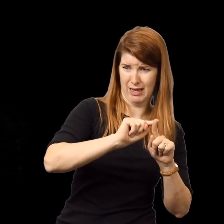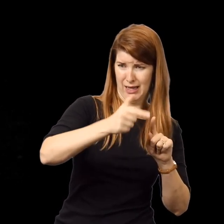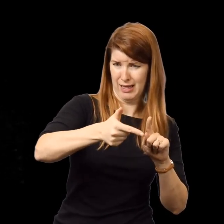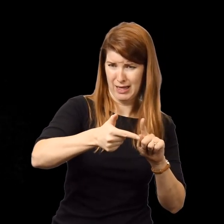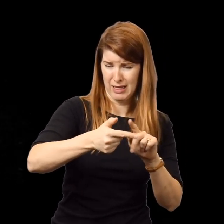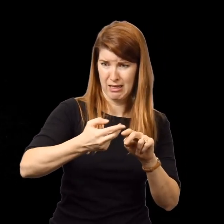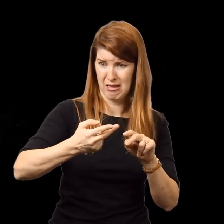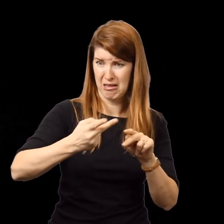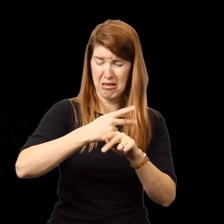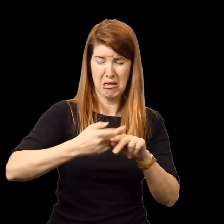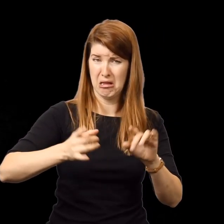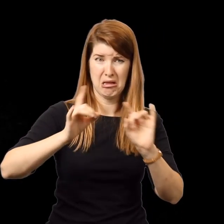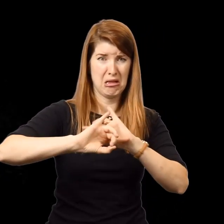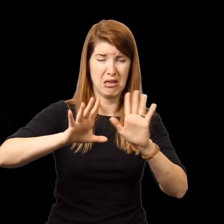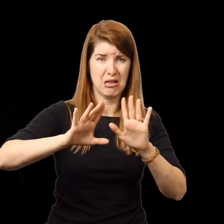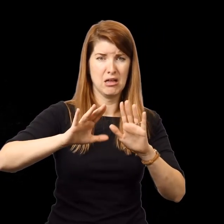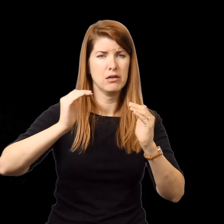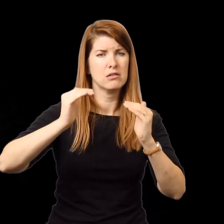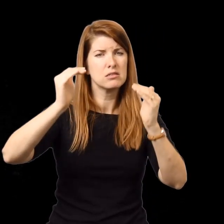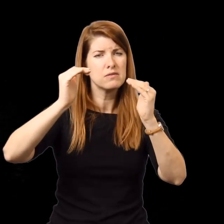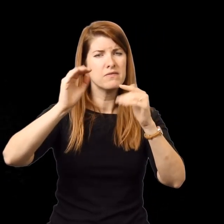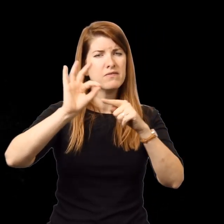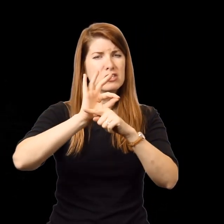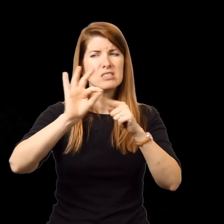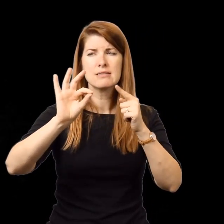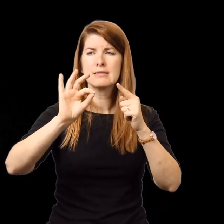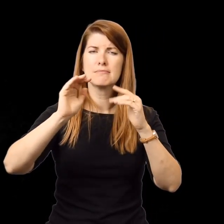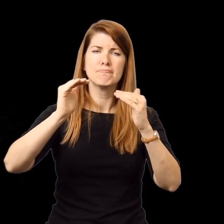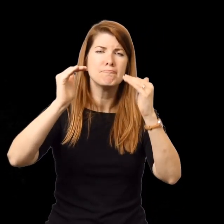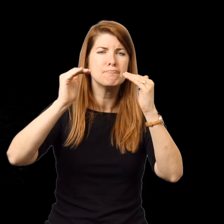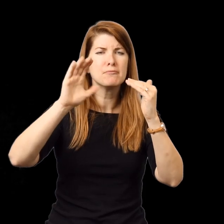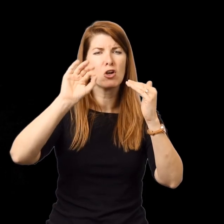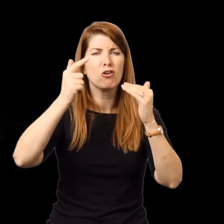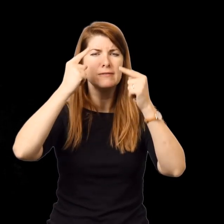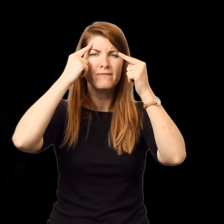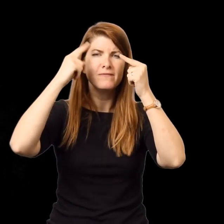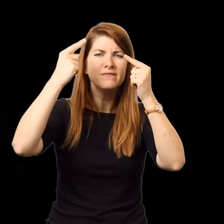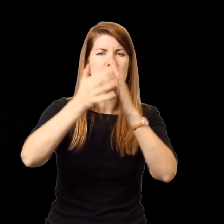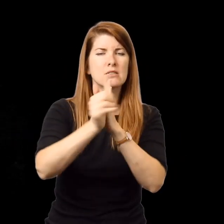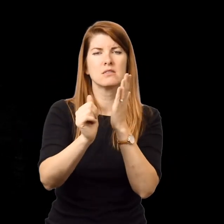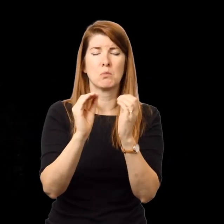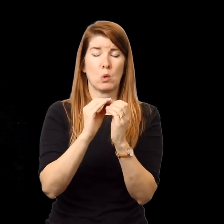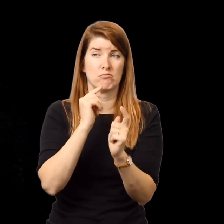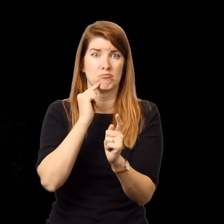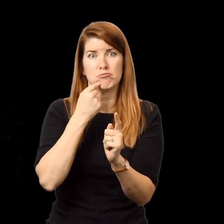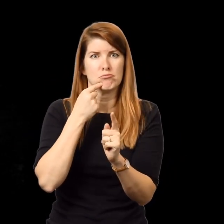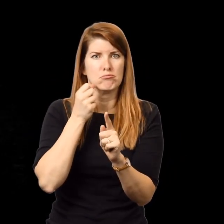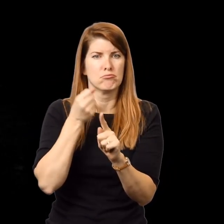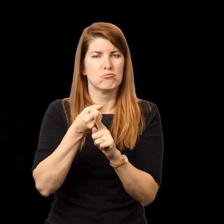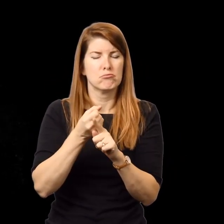being executive function or higher cognitive skills, those are even more significantly affected.